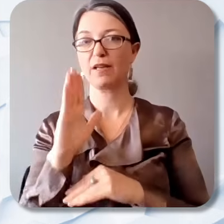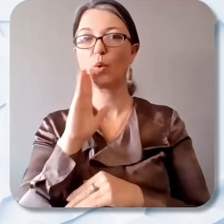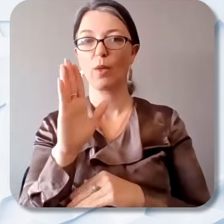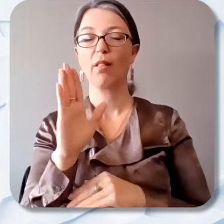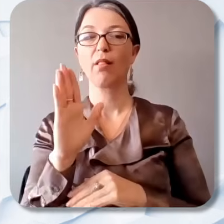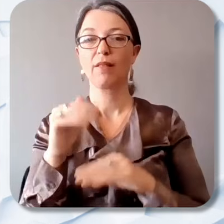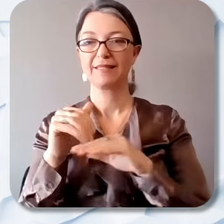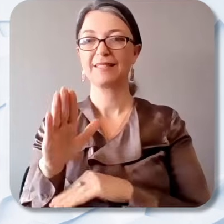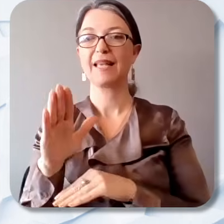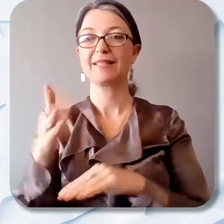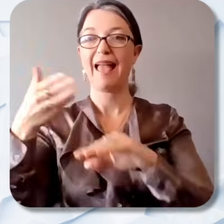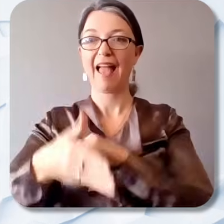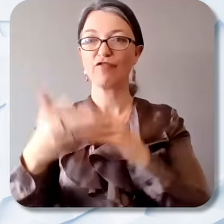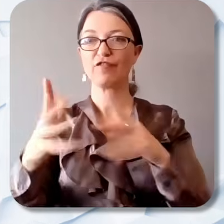participants after this meeting.